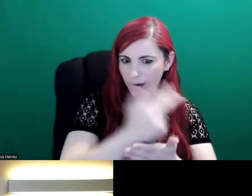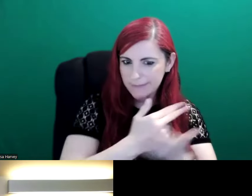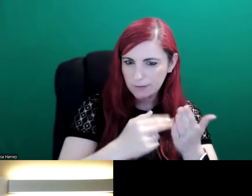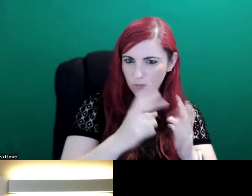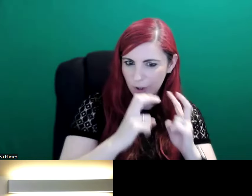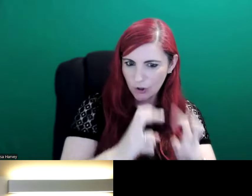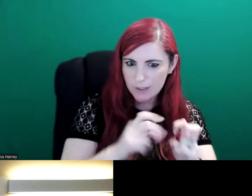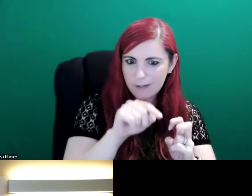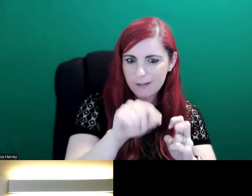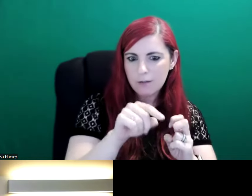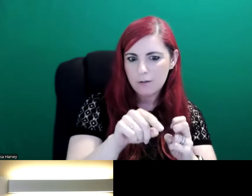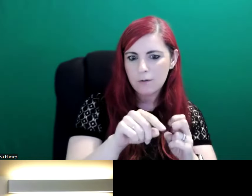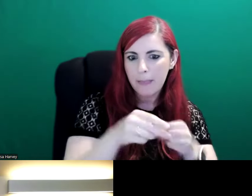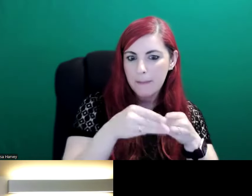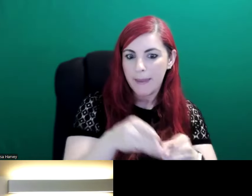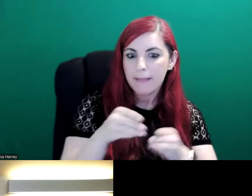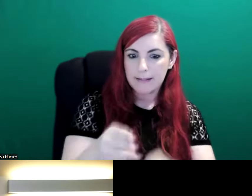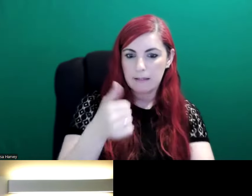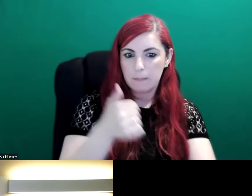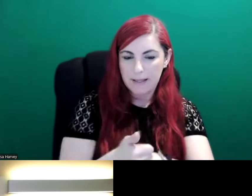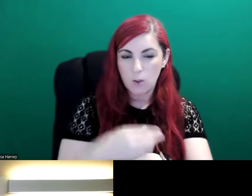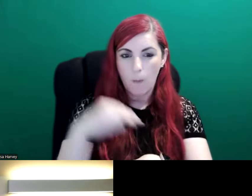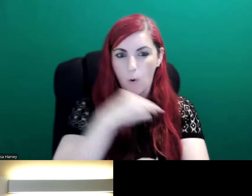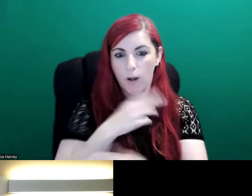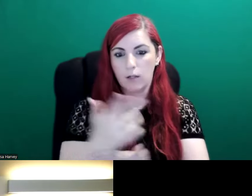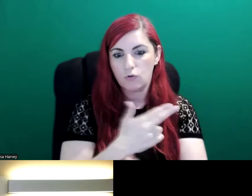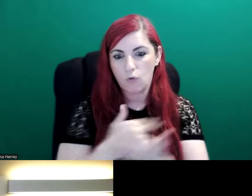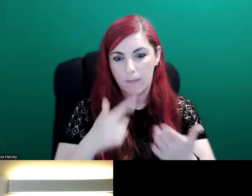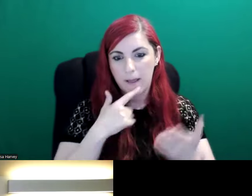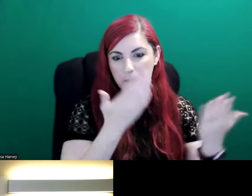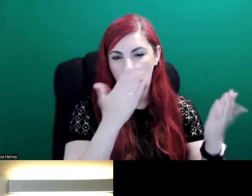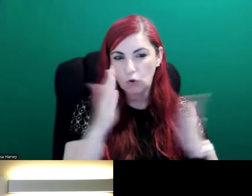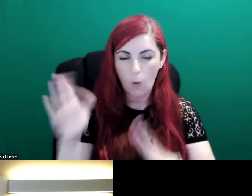so importantly, on drawing, has been, you know, well, aired. So actually, the best